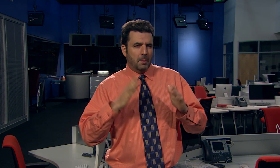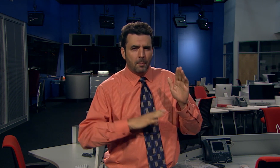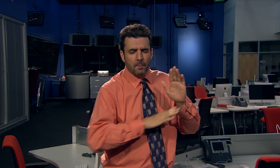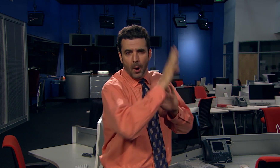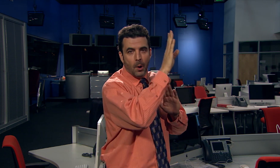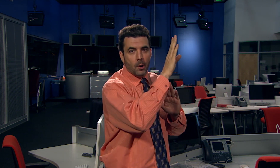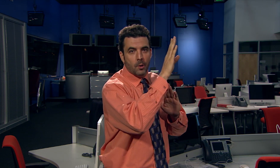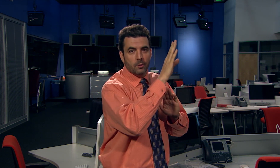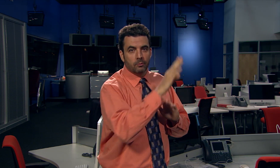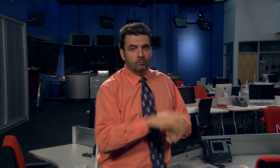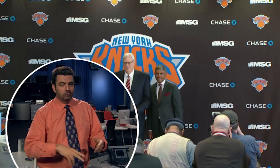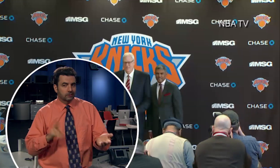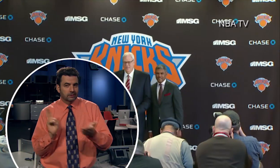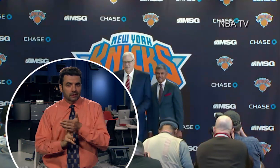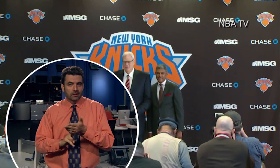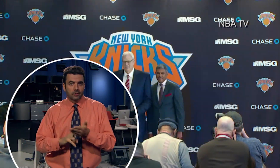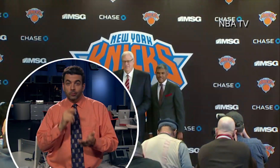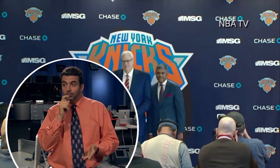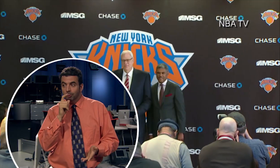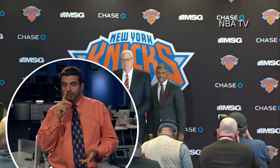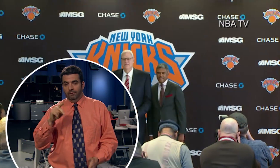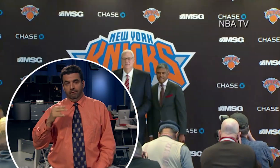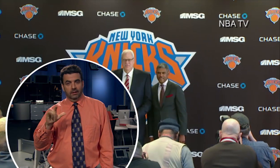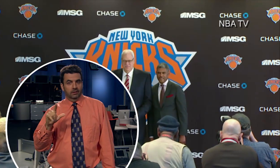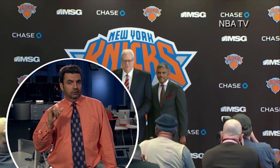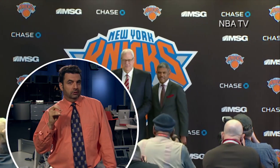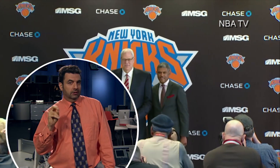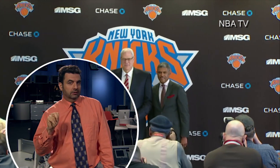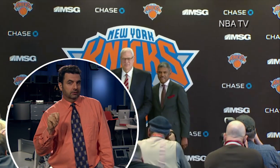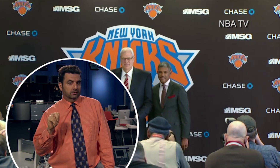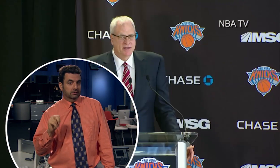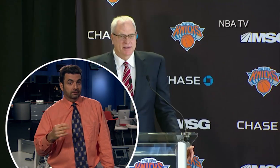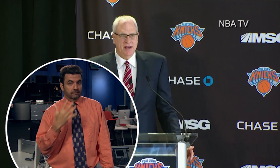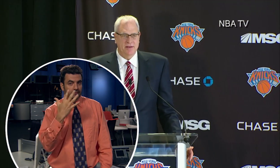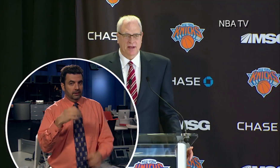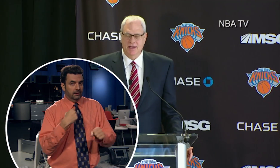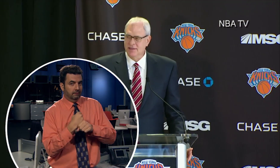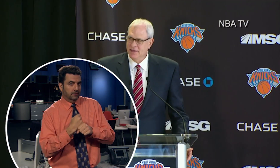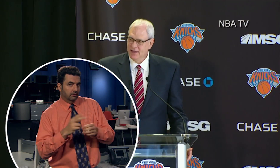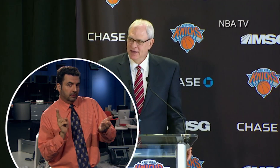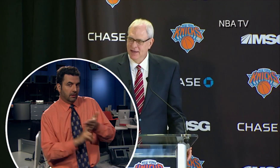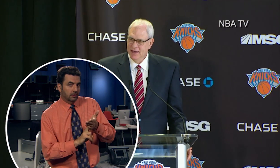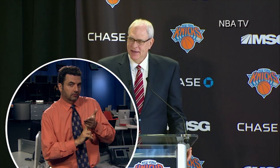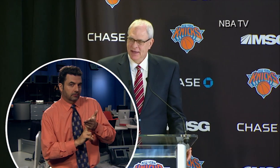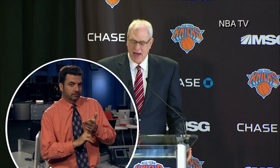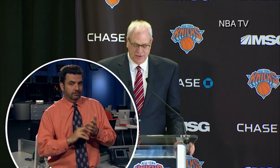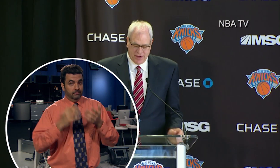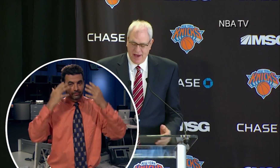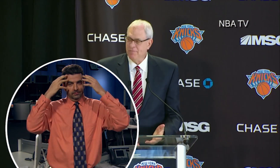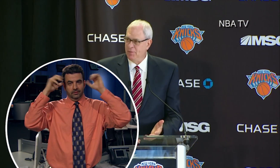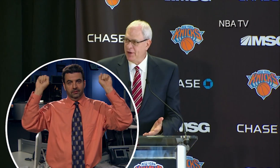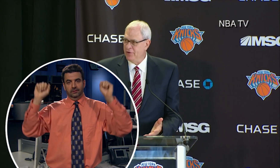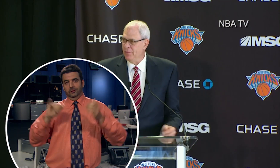AROUND. PHIL JACKSON SIGNED A FIVE YEAR CONTRACT TO BE PRESIDENT OF THE KNICKS. HE'LL BE EARNING